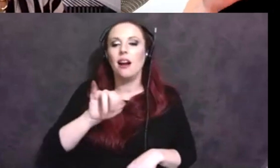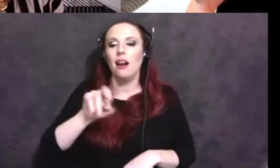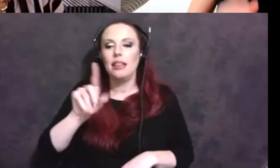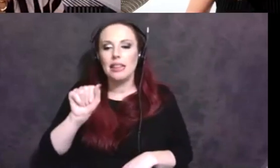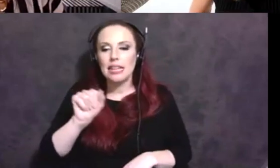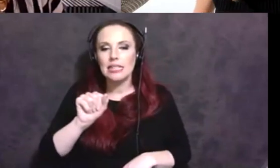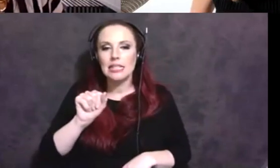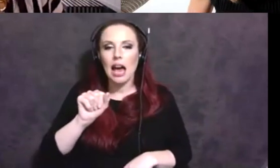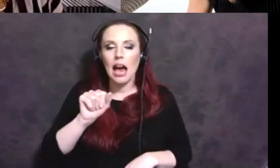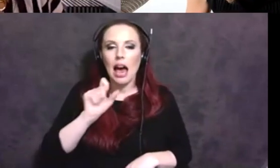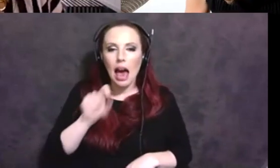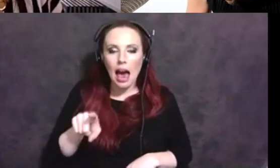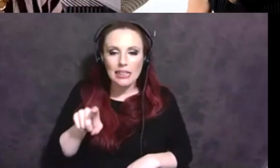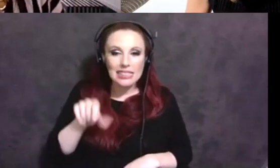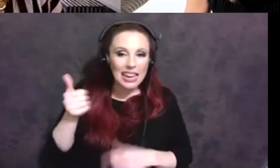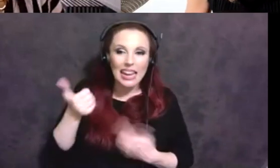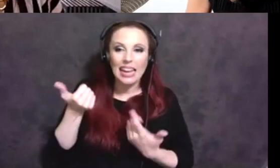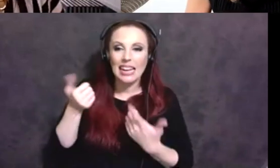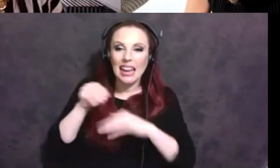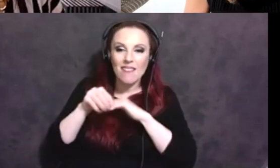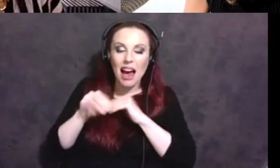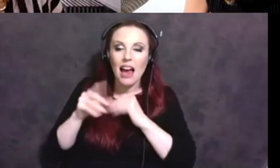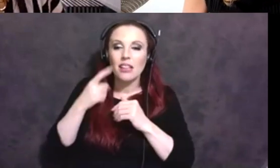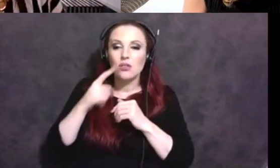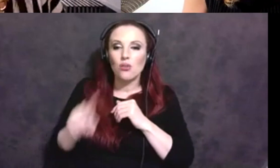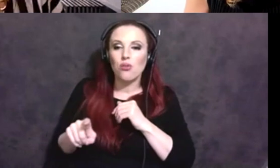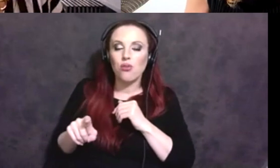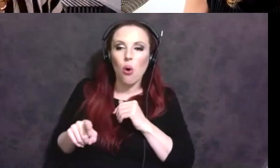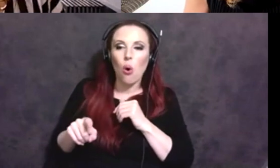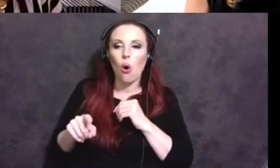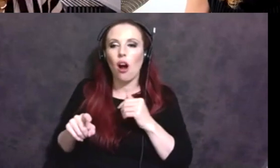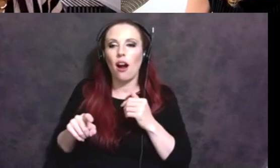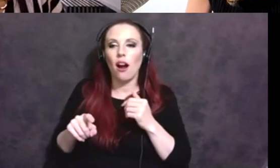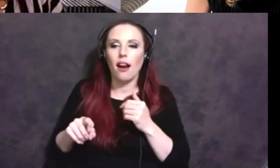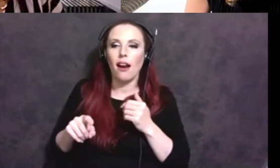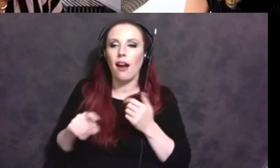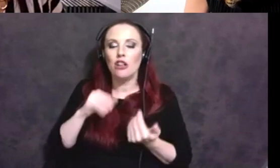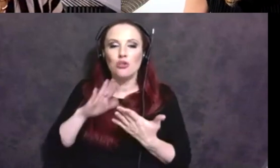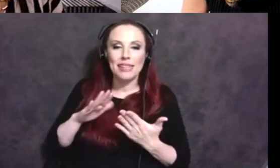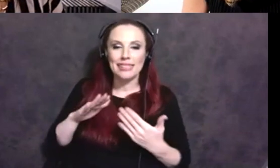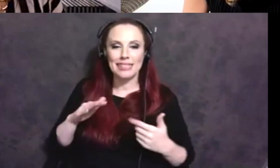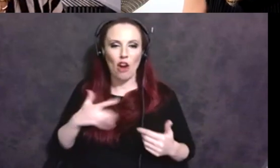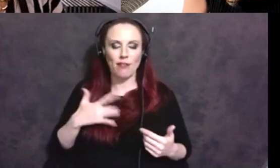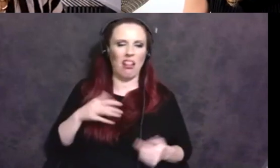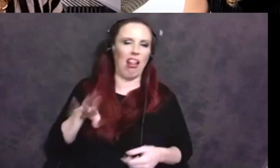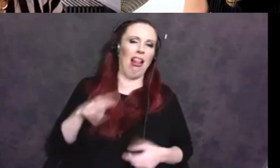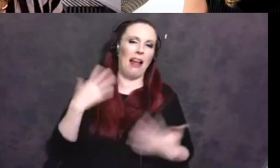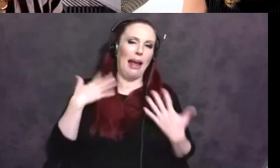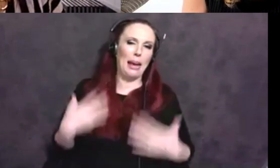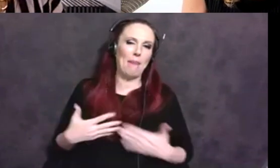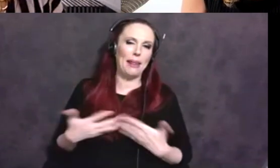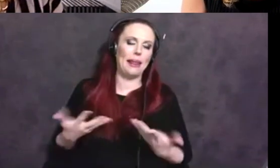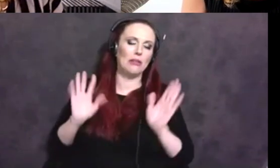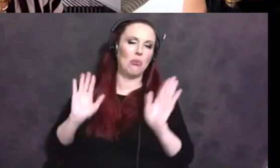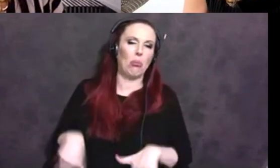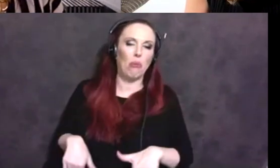them feel attacked and alienated and without causing the fight or flight? And also, any